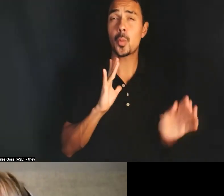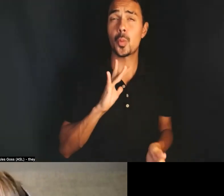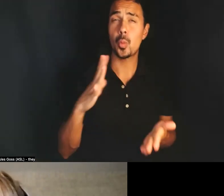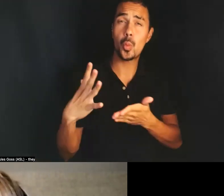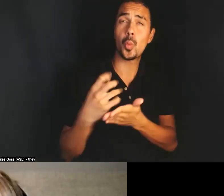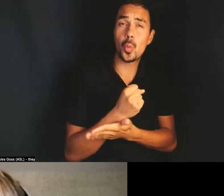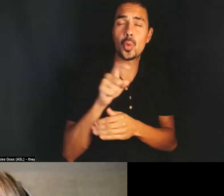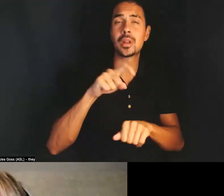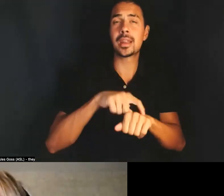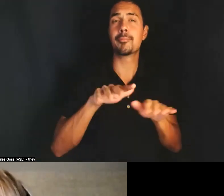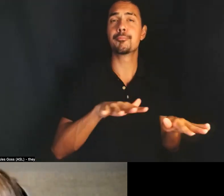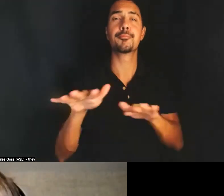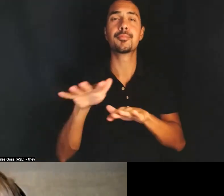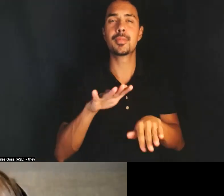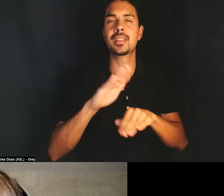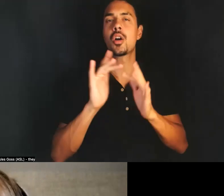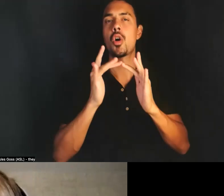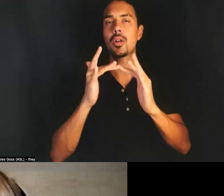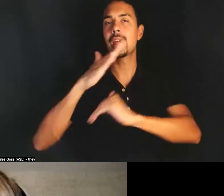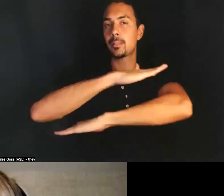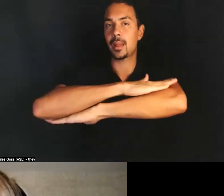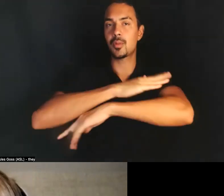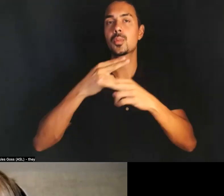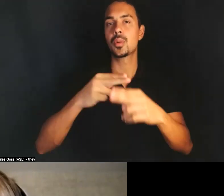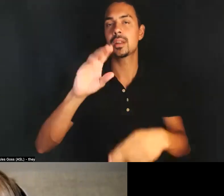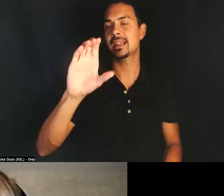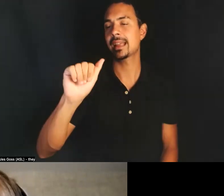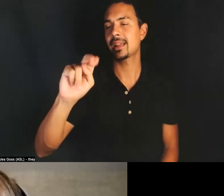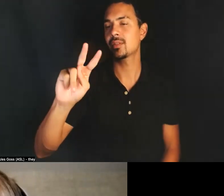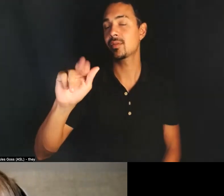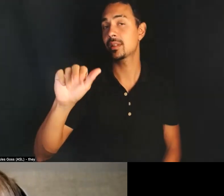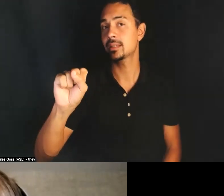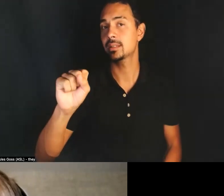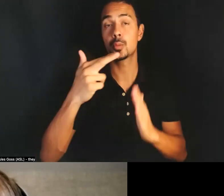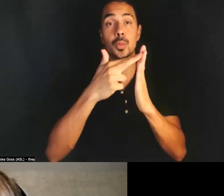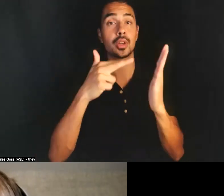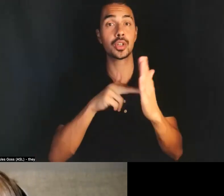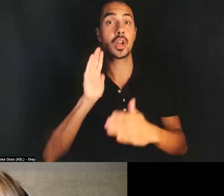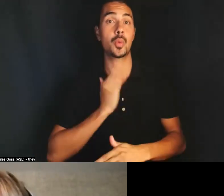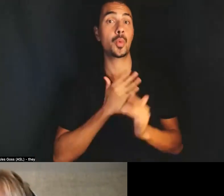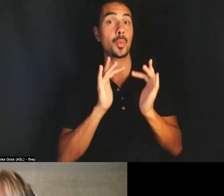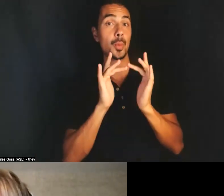Capital curriculum, a newly launched initiative that is available to artists to take for free, at their own pace,